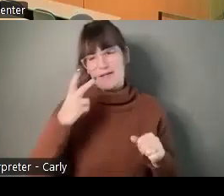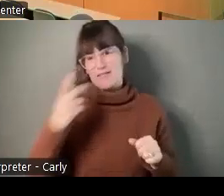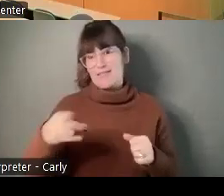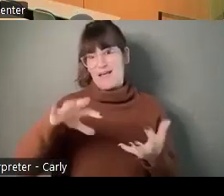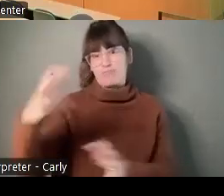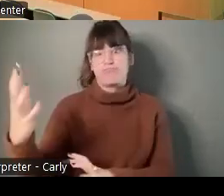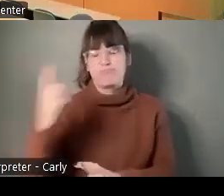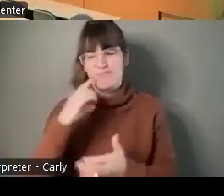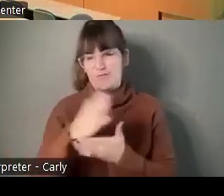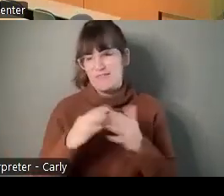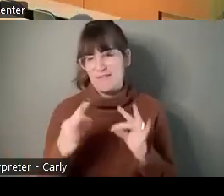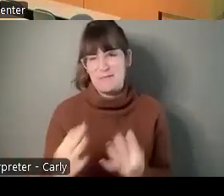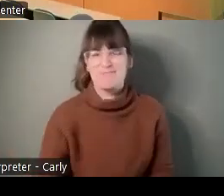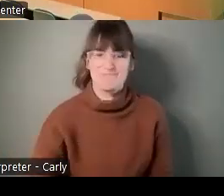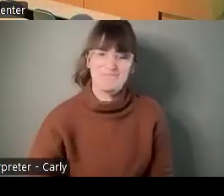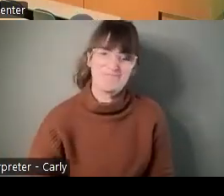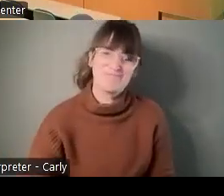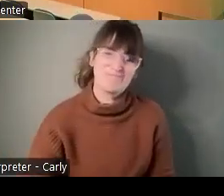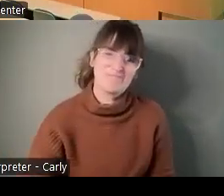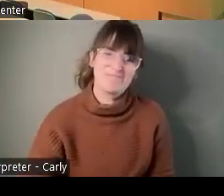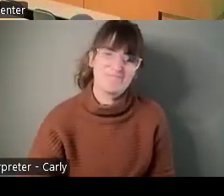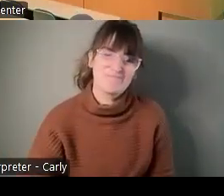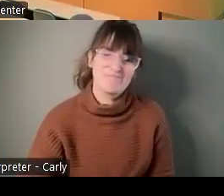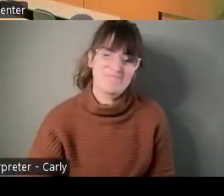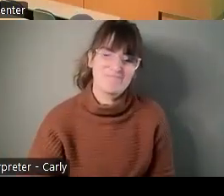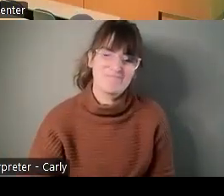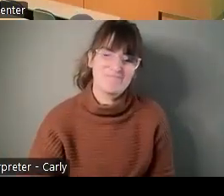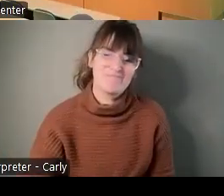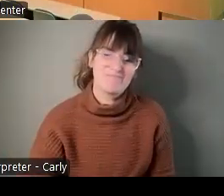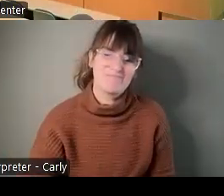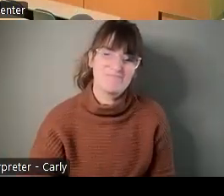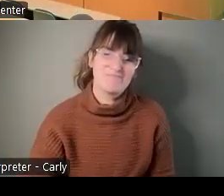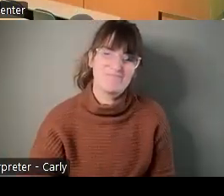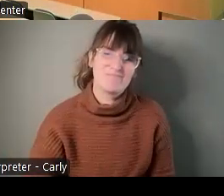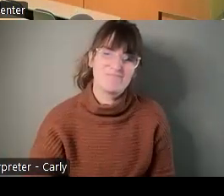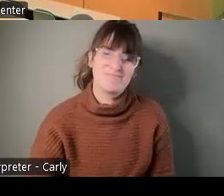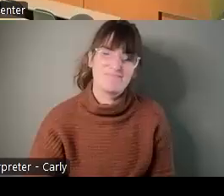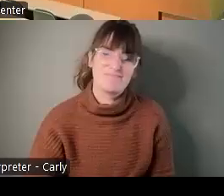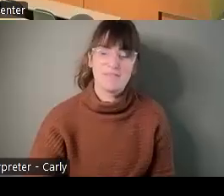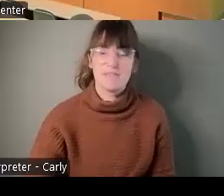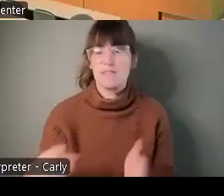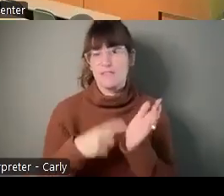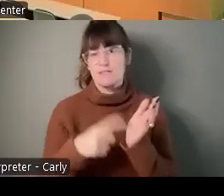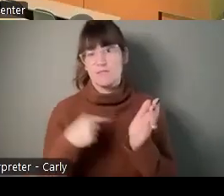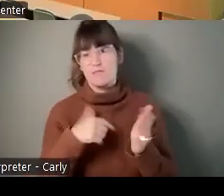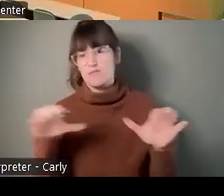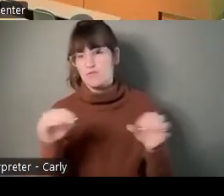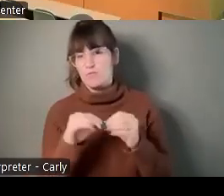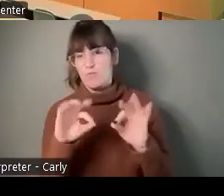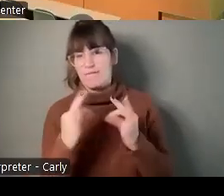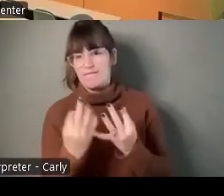certain diets or triads. I think sometimes too we do like more family work. Um, so if a family